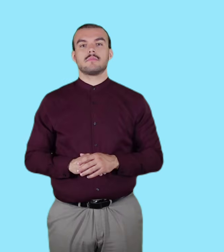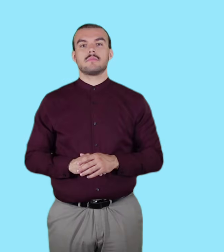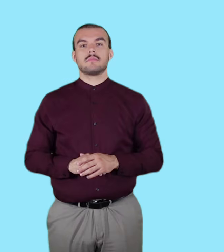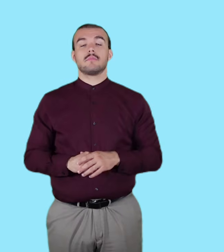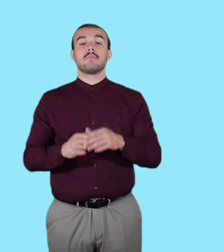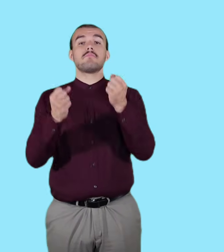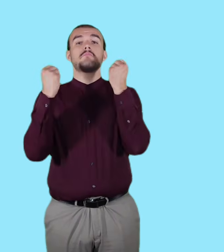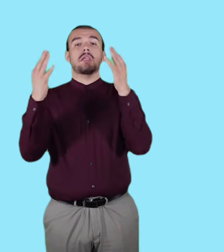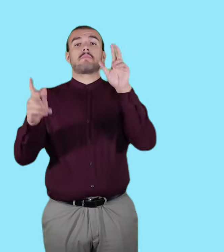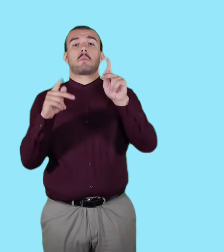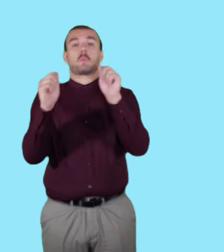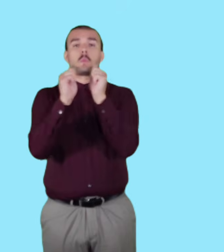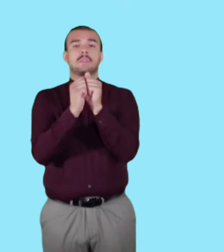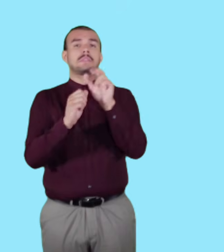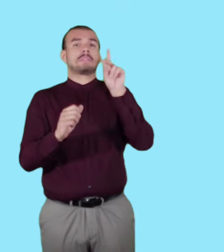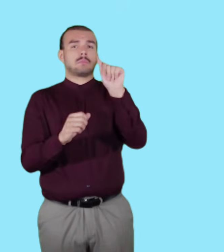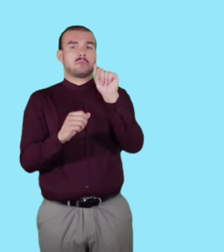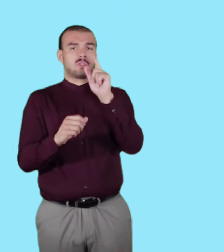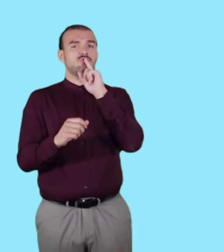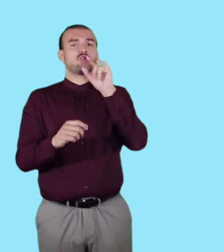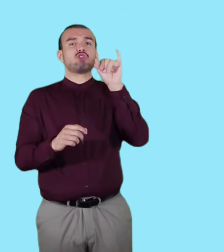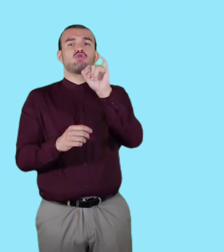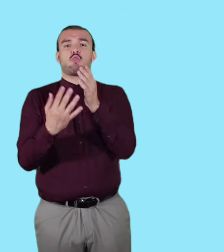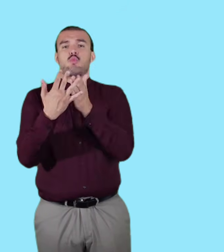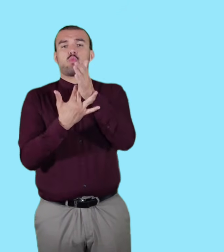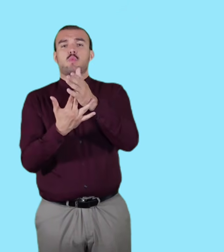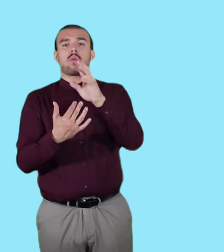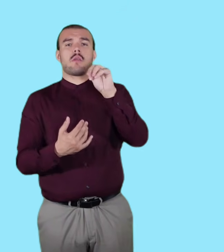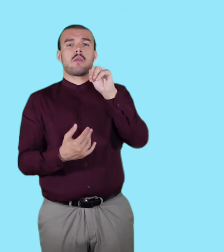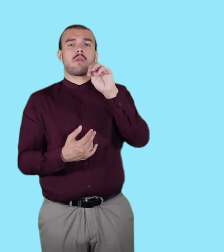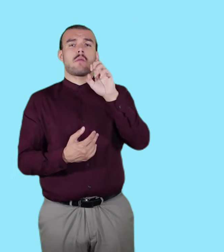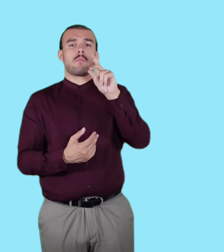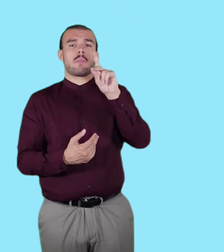Many people with disabilities are insured through Medicaid expansion.